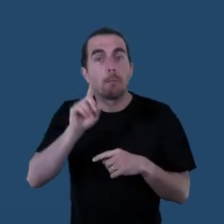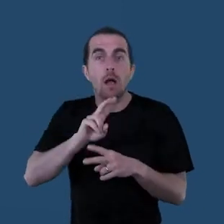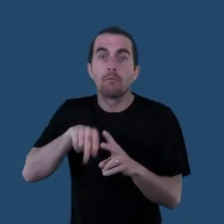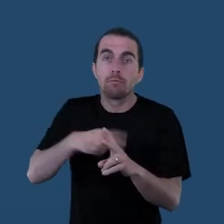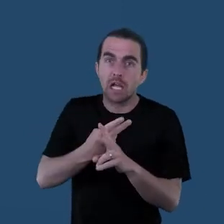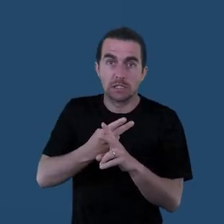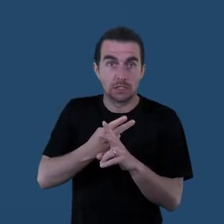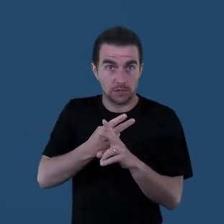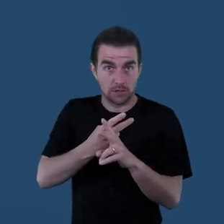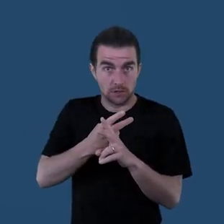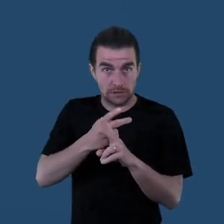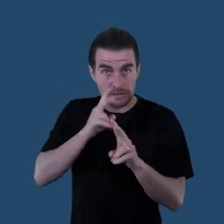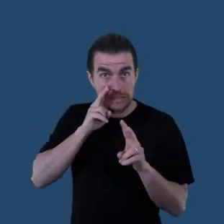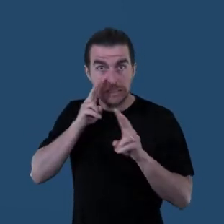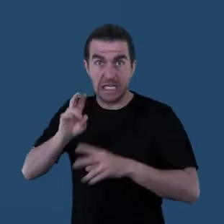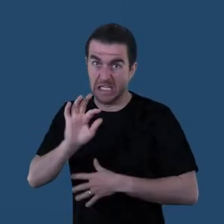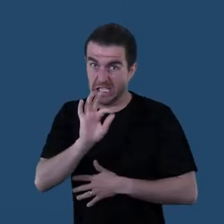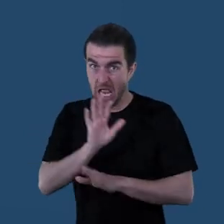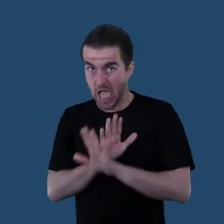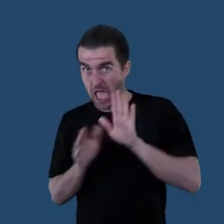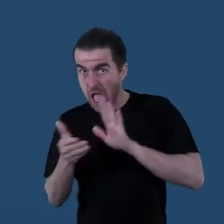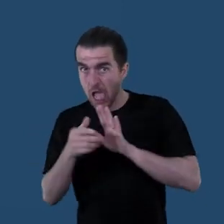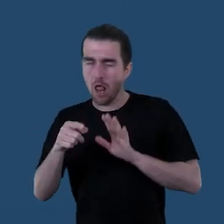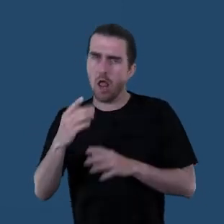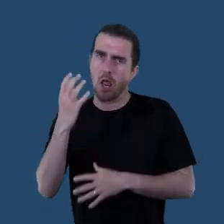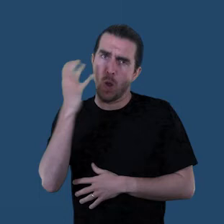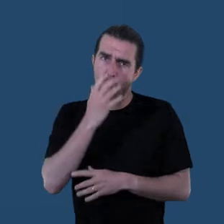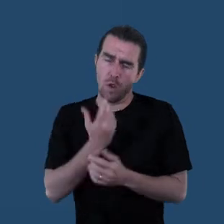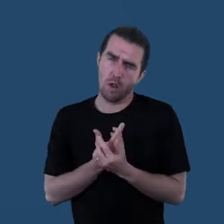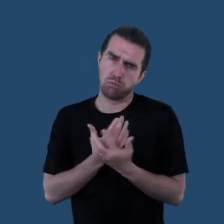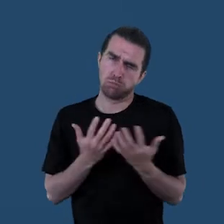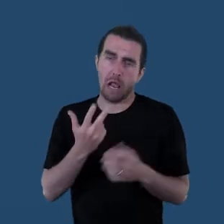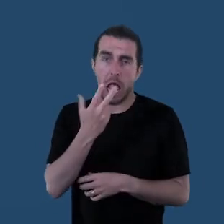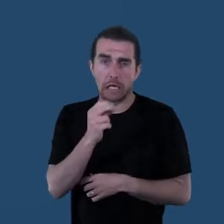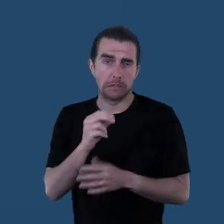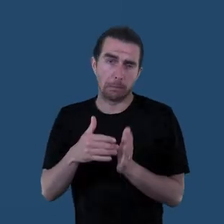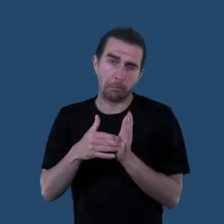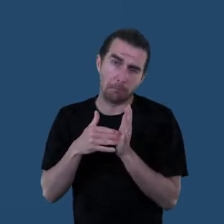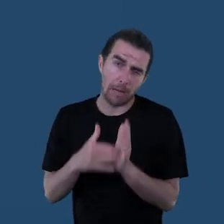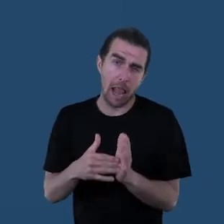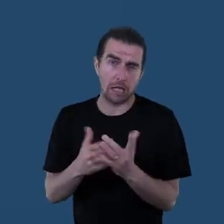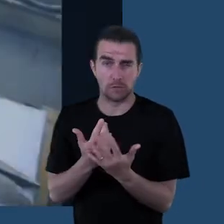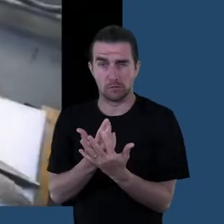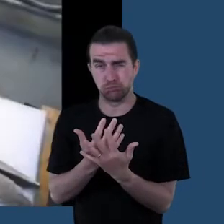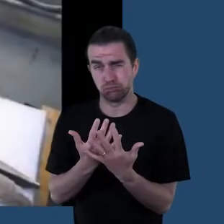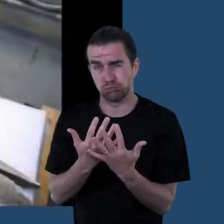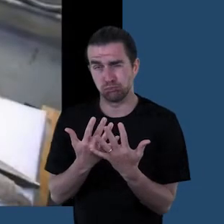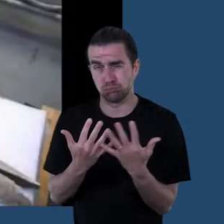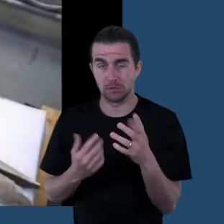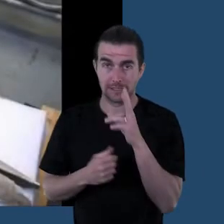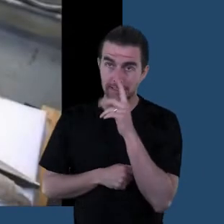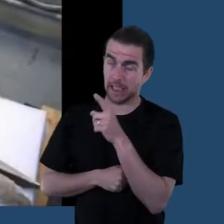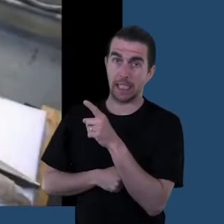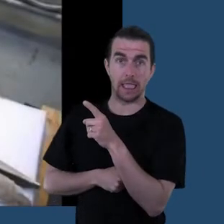don't get to see, the 80 million specimens that we have that we use for science, all kinds of science, right across the board.